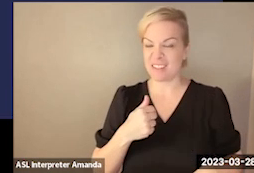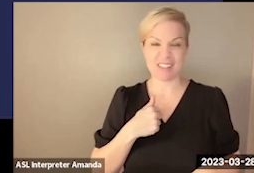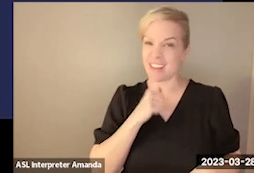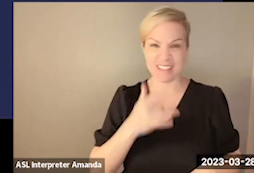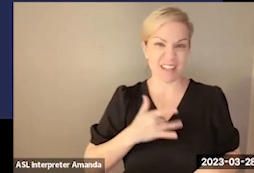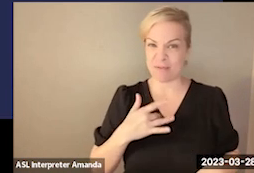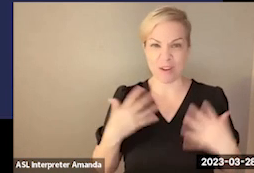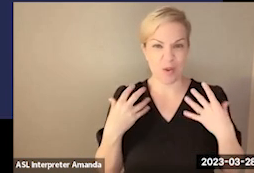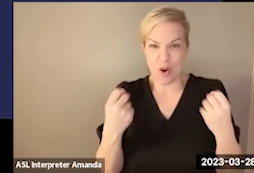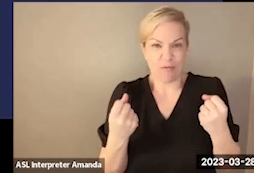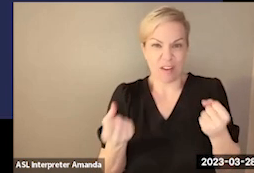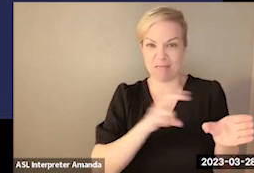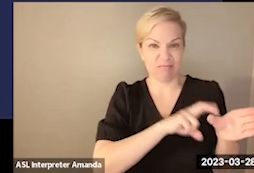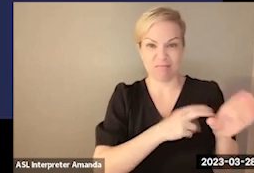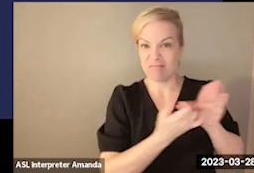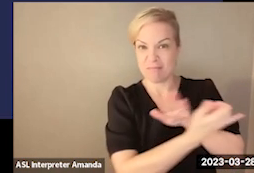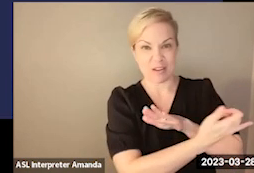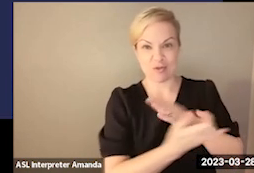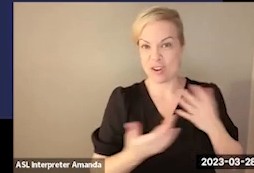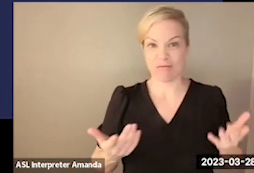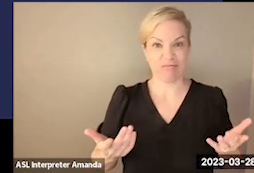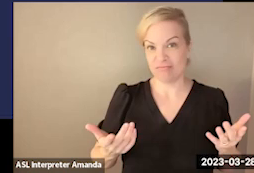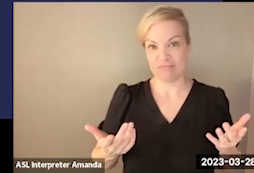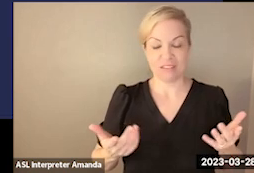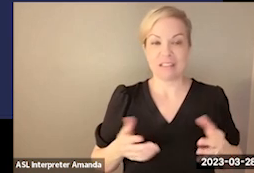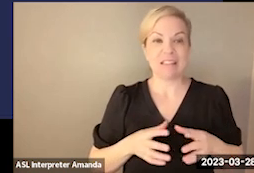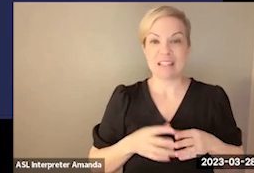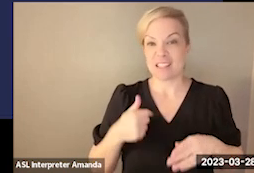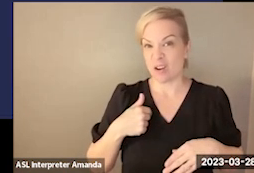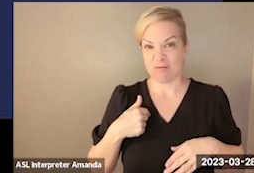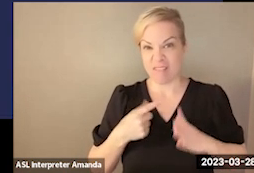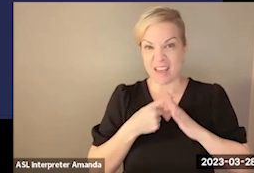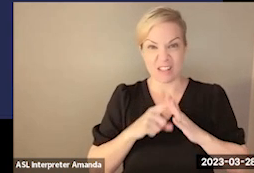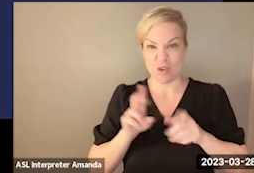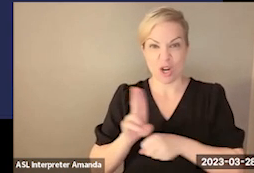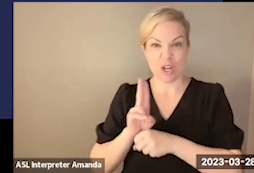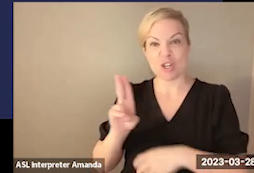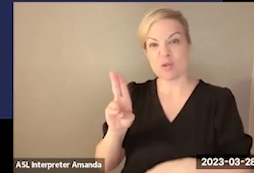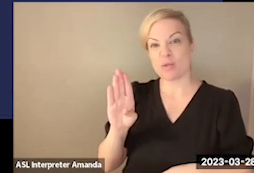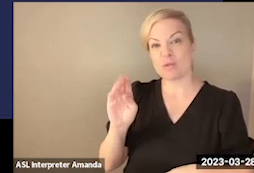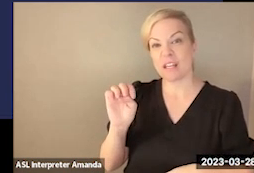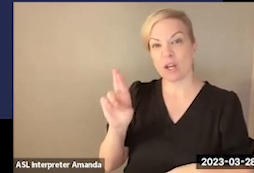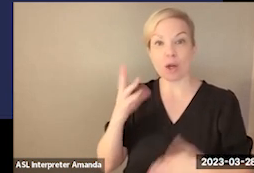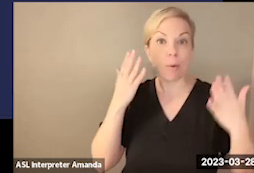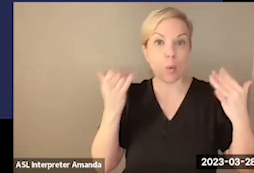Debbie Stine, Science & Technology Policy Academy: in the public transit system, and switch to just like taking Ubers instead, because at this point in my life I can afford it